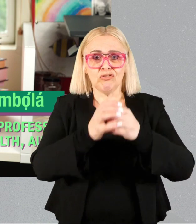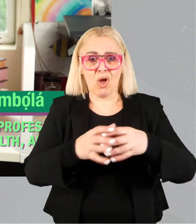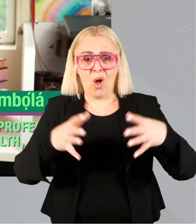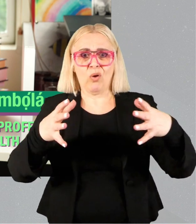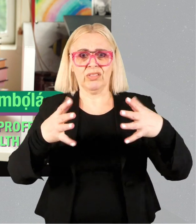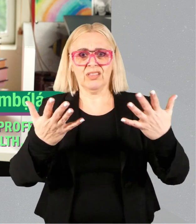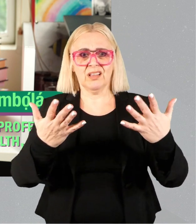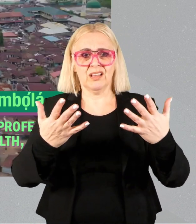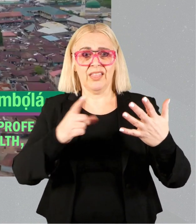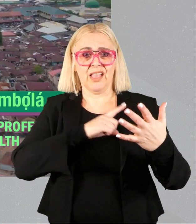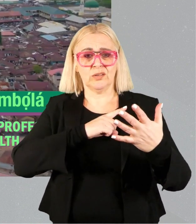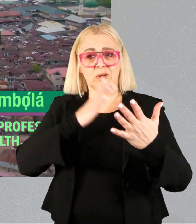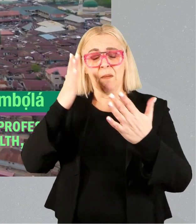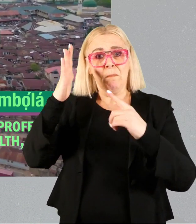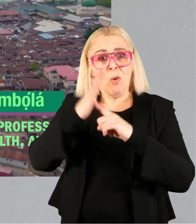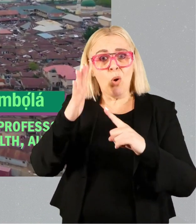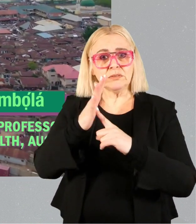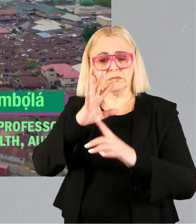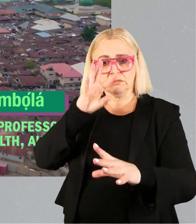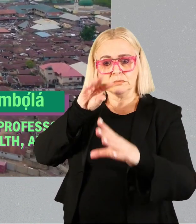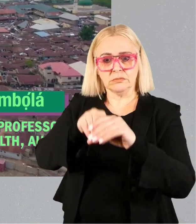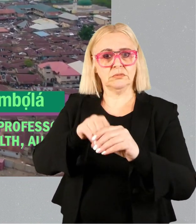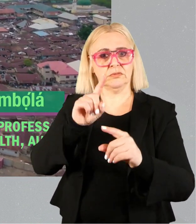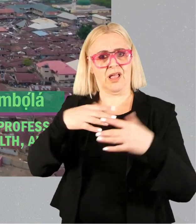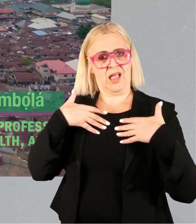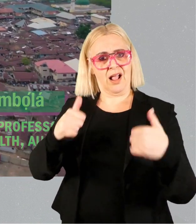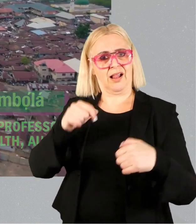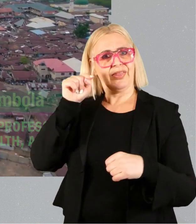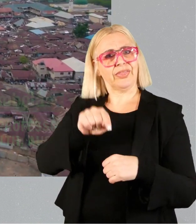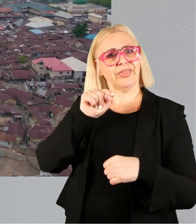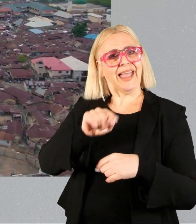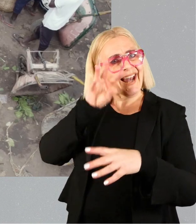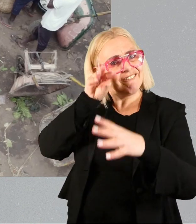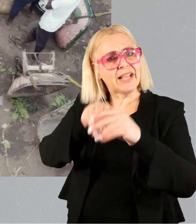population offers a country in terms of the economy, in terms of growth.